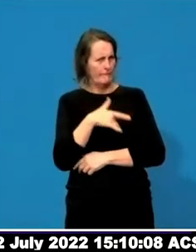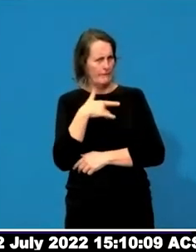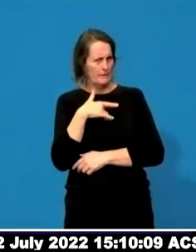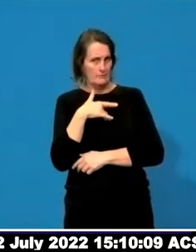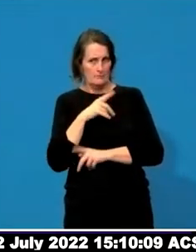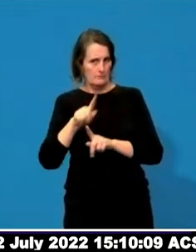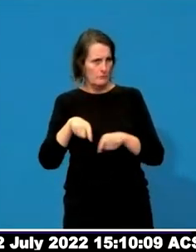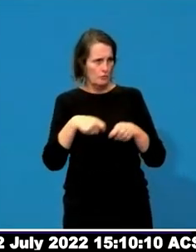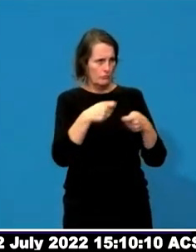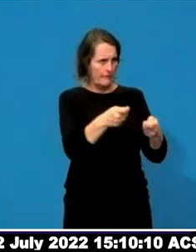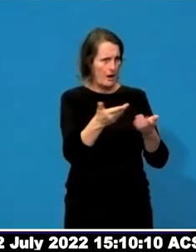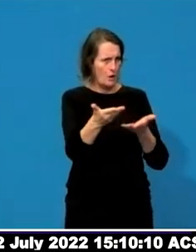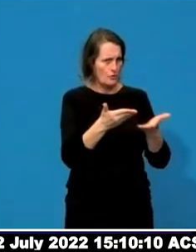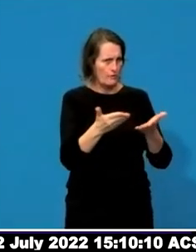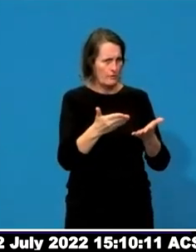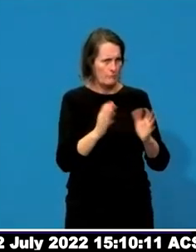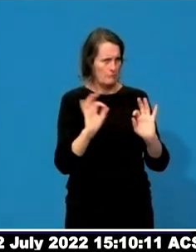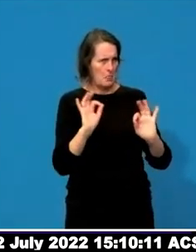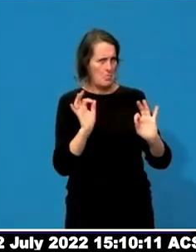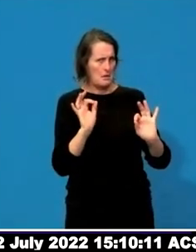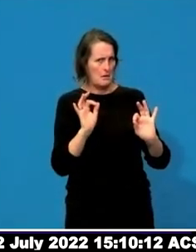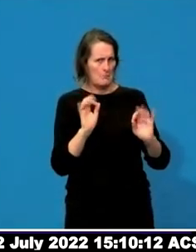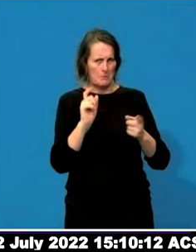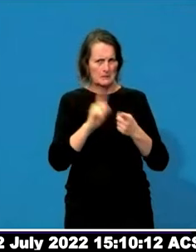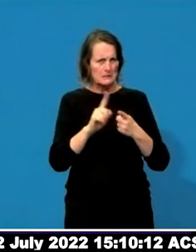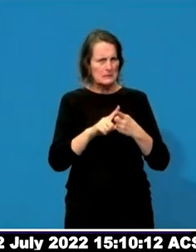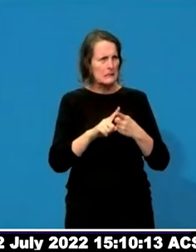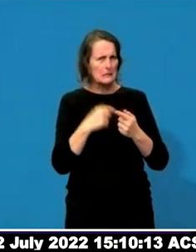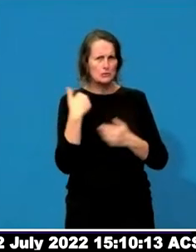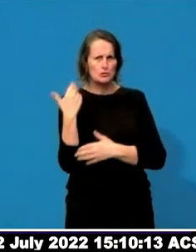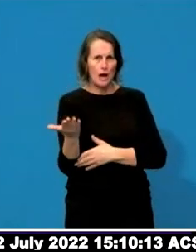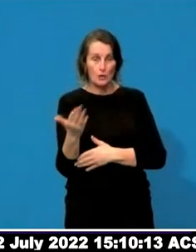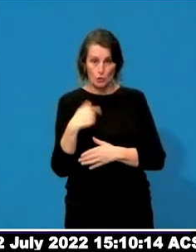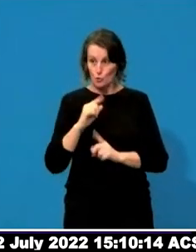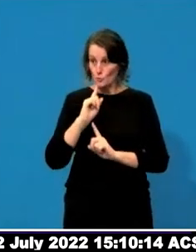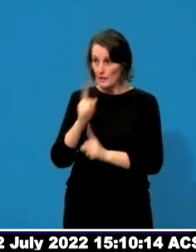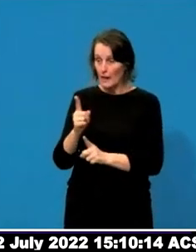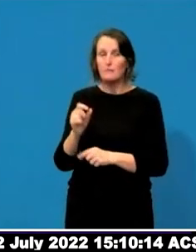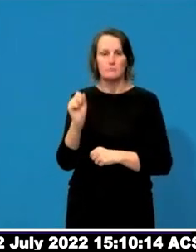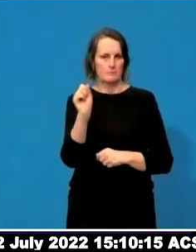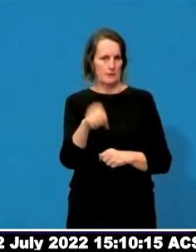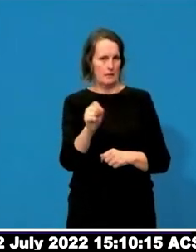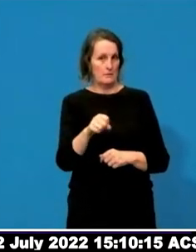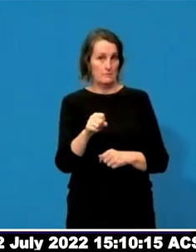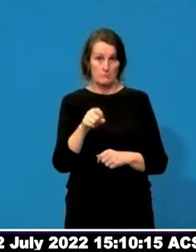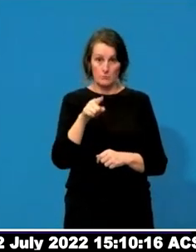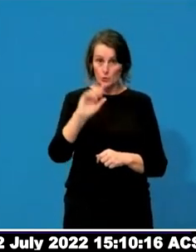but have been charged for, do you raise that with the authorities? Yes. Have you had cause to do that?